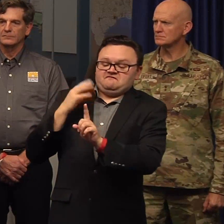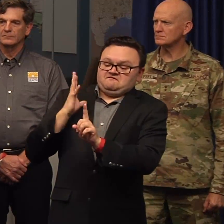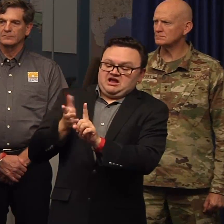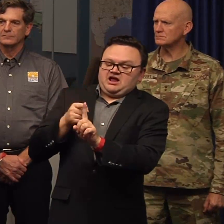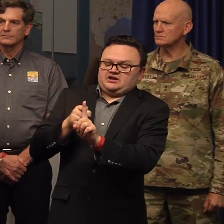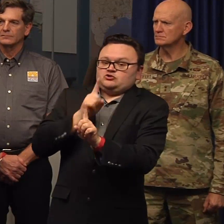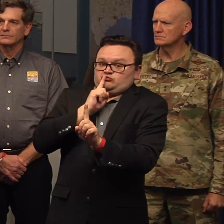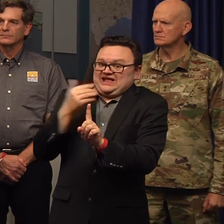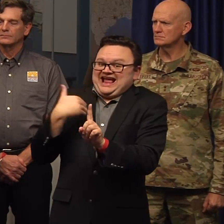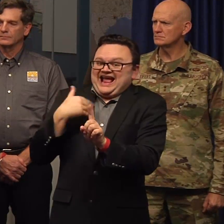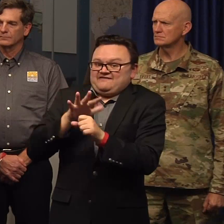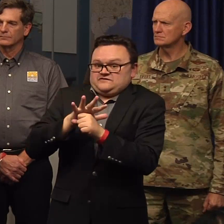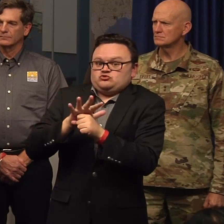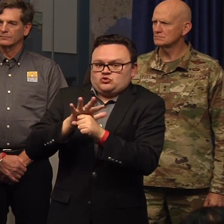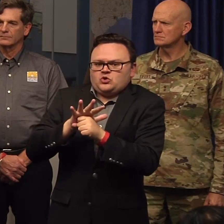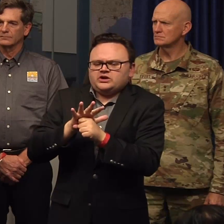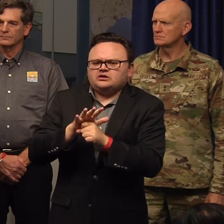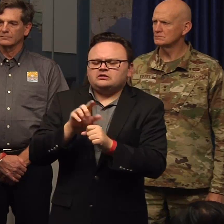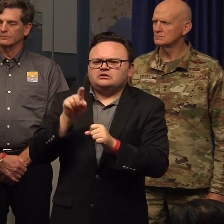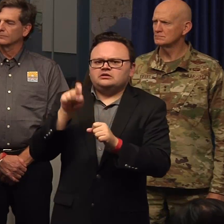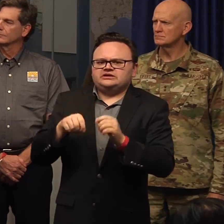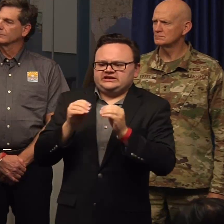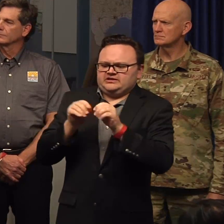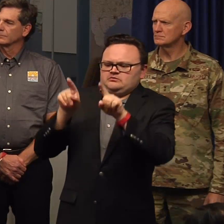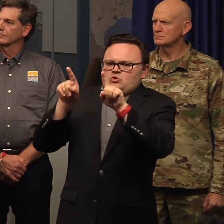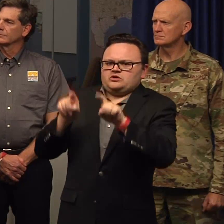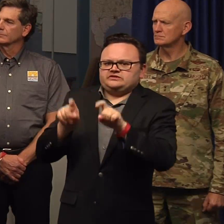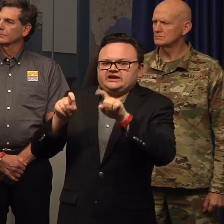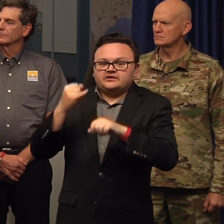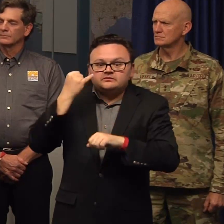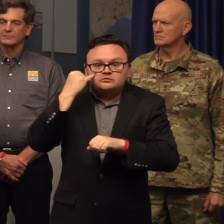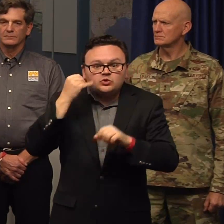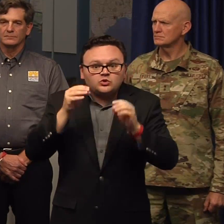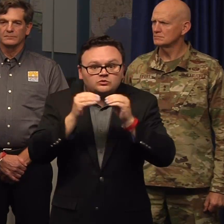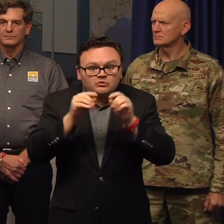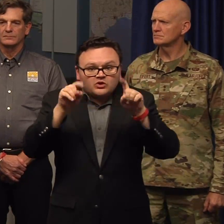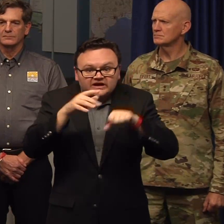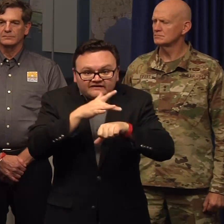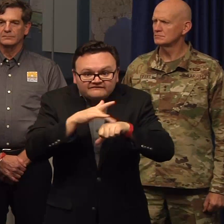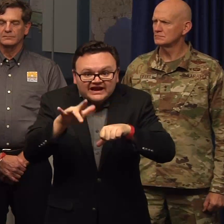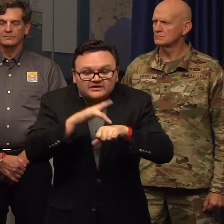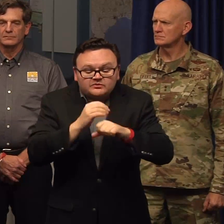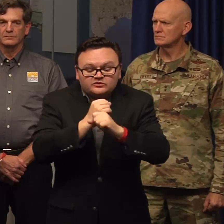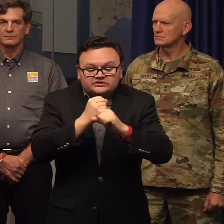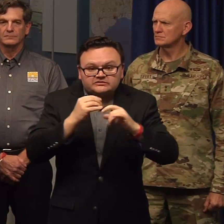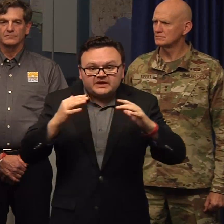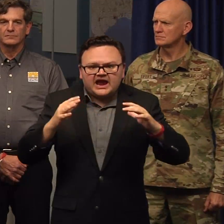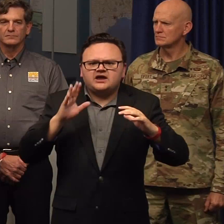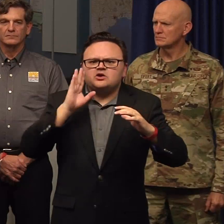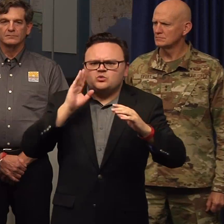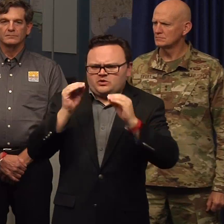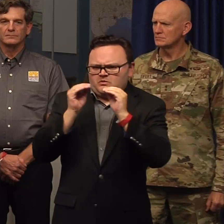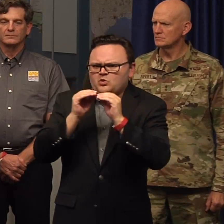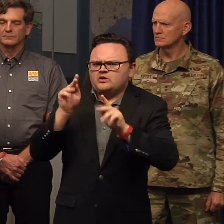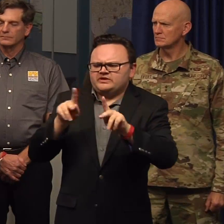CARRYING THAT SO IF I HAVE THE